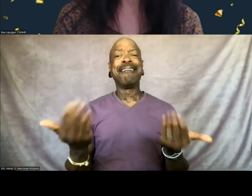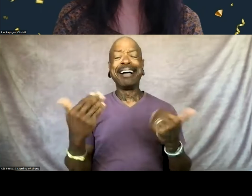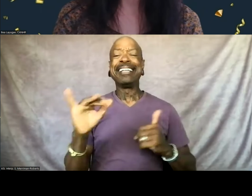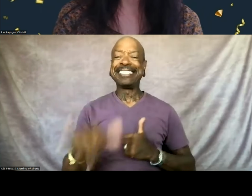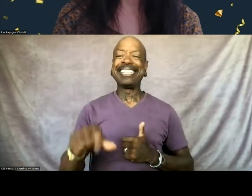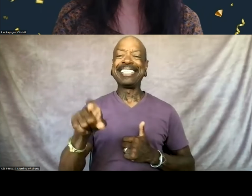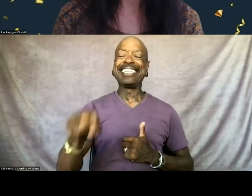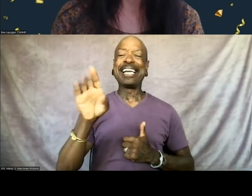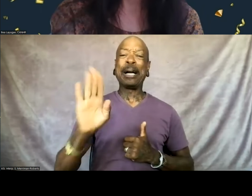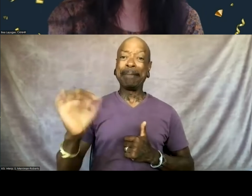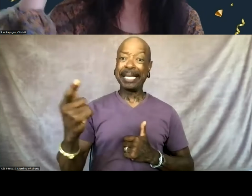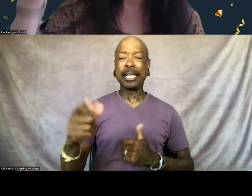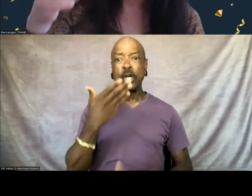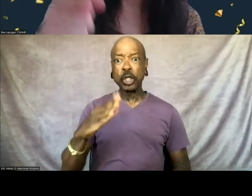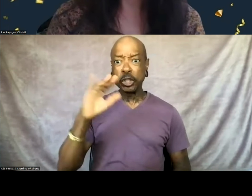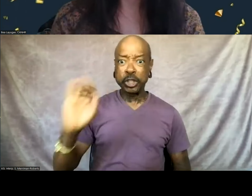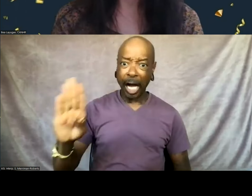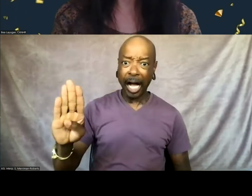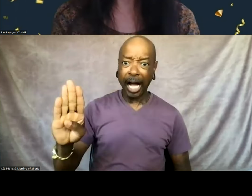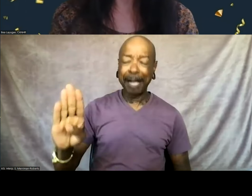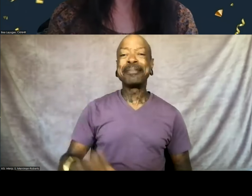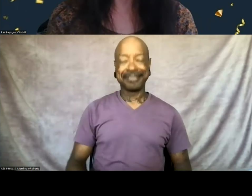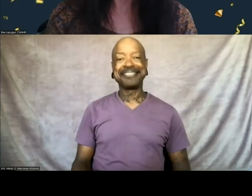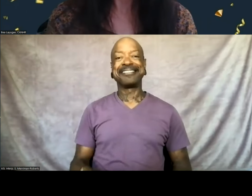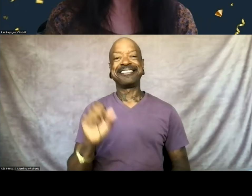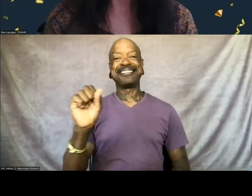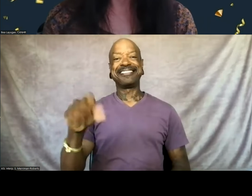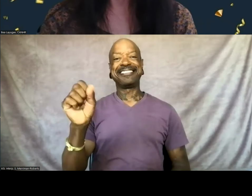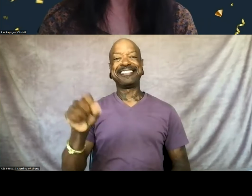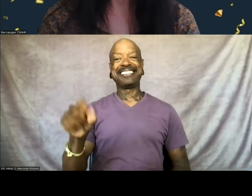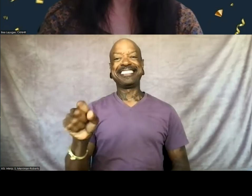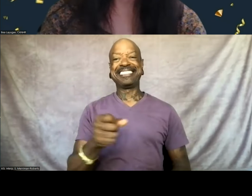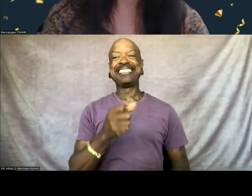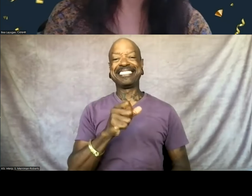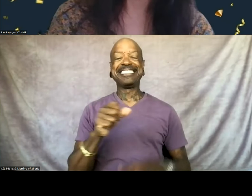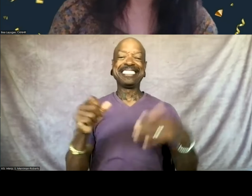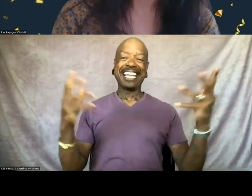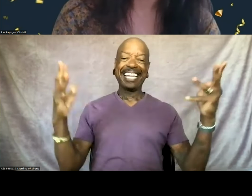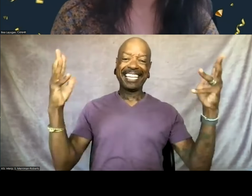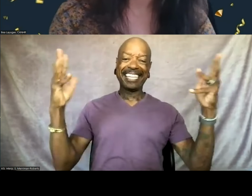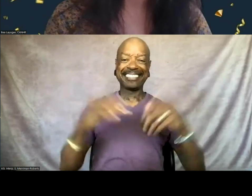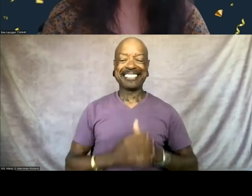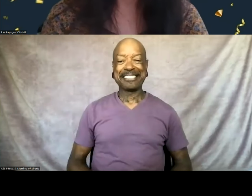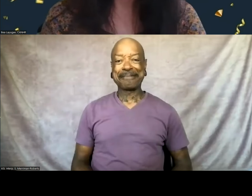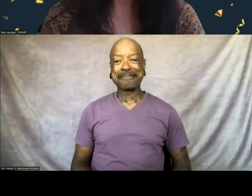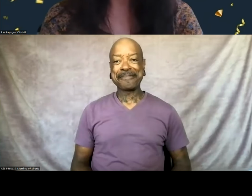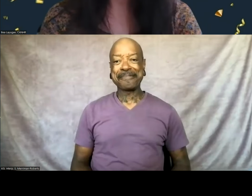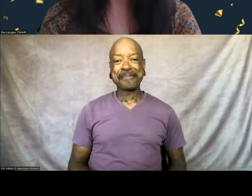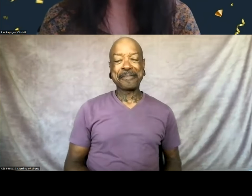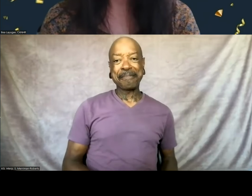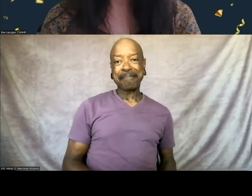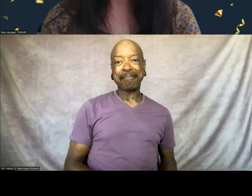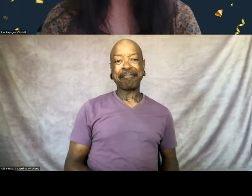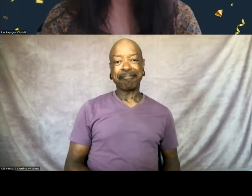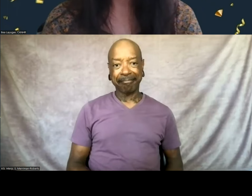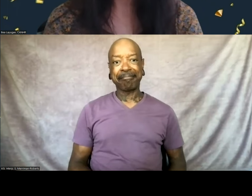» That was a little less enthusiastic. Let's try it again. Everyone unmute yourself and we need a big good job. » Good job.